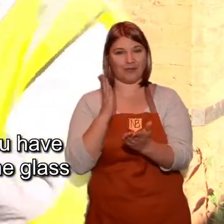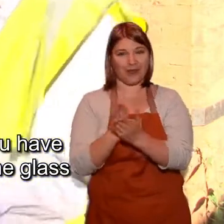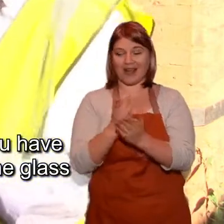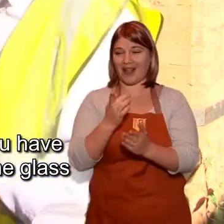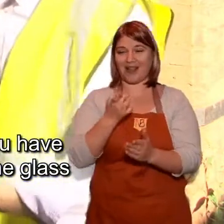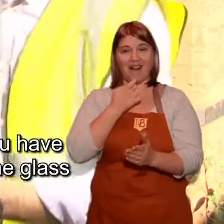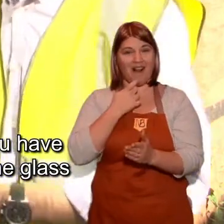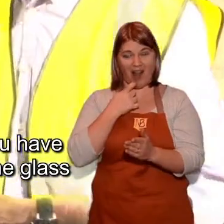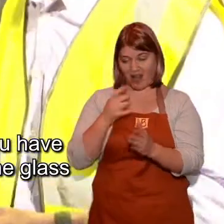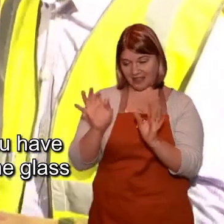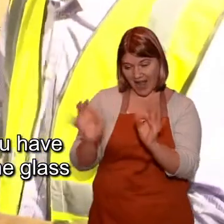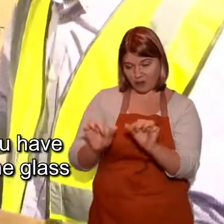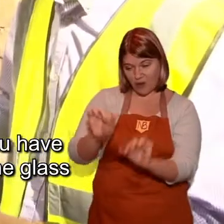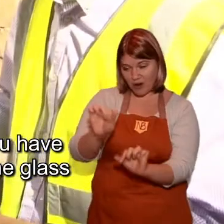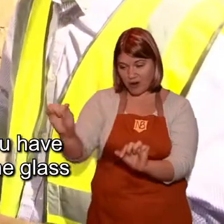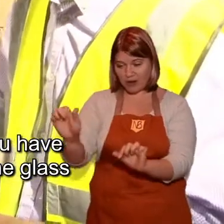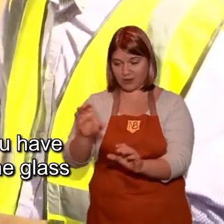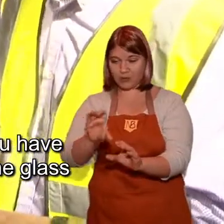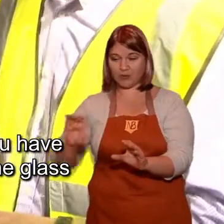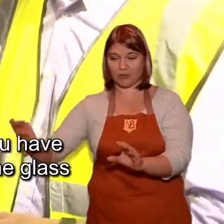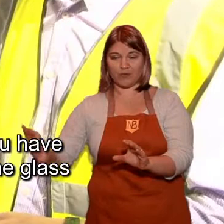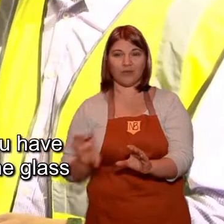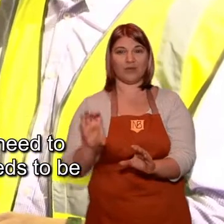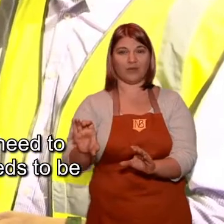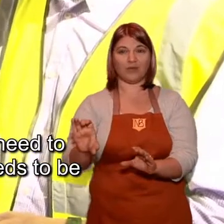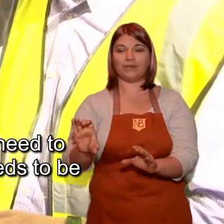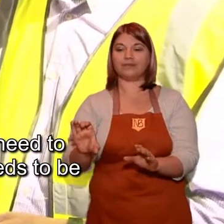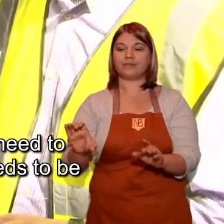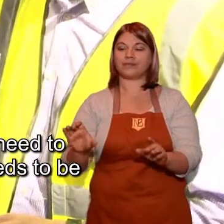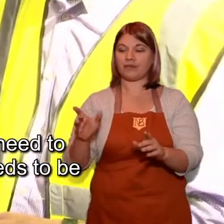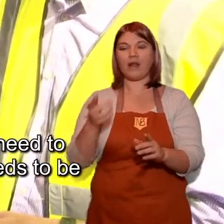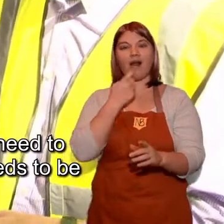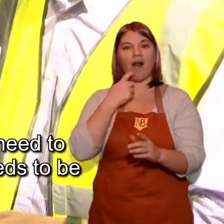you have to be really accurate with the replacing of the glass. Whilst the glass is out we need to attend the metalwork.